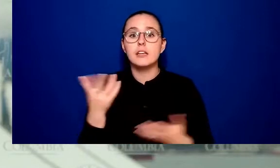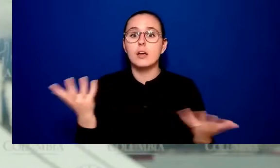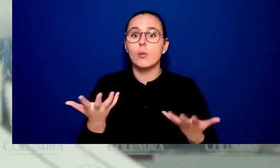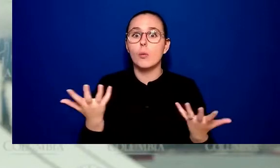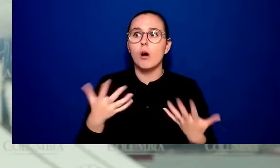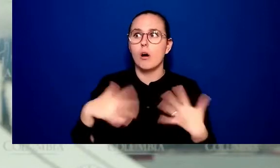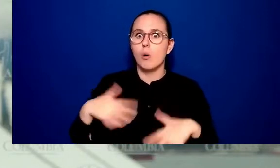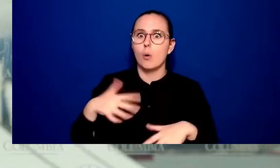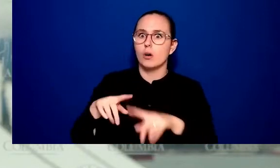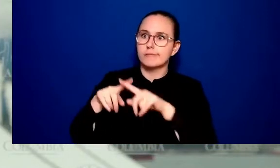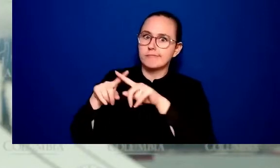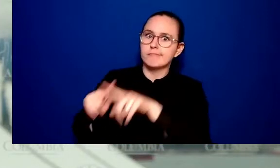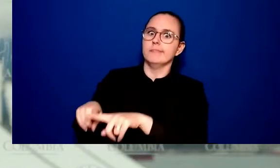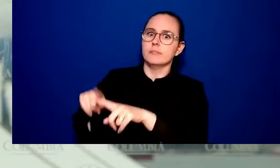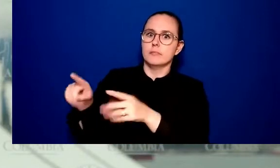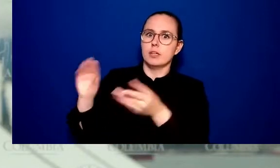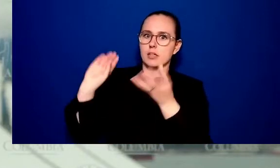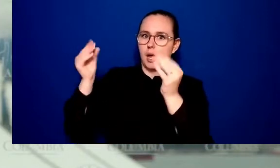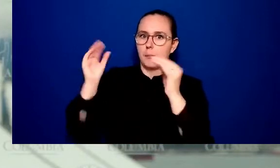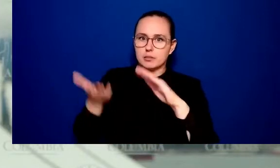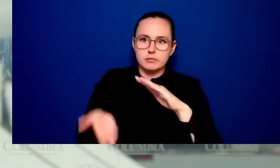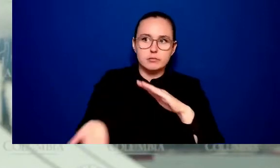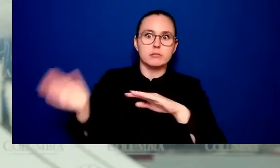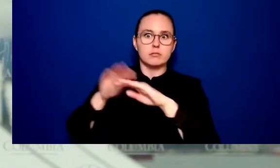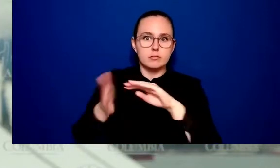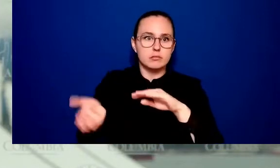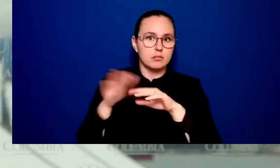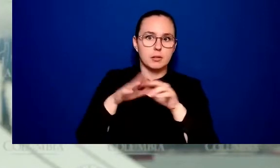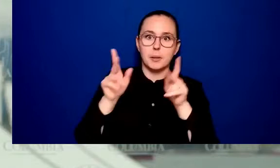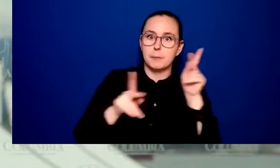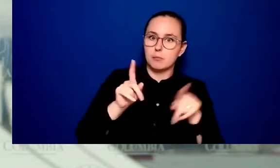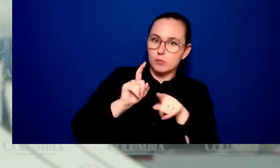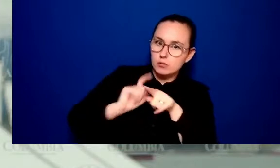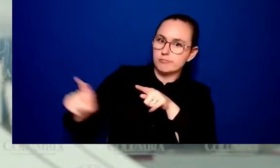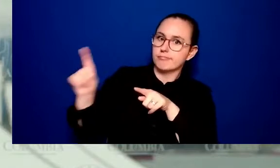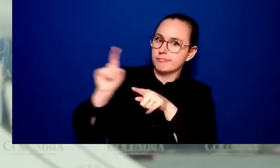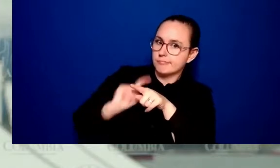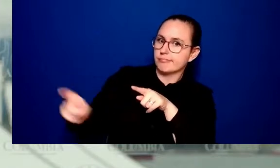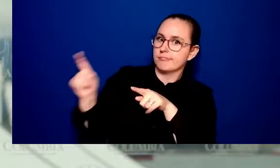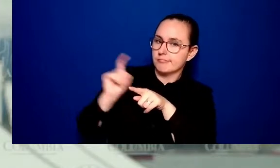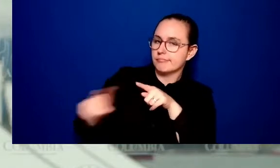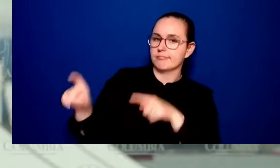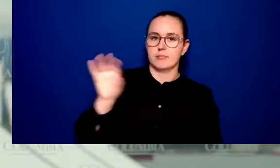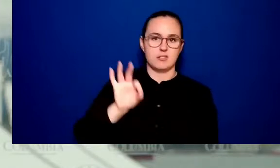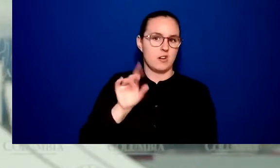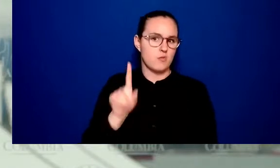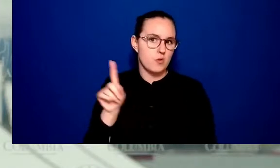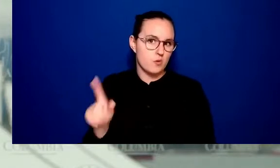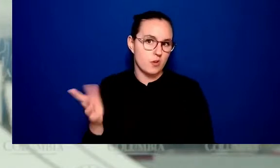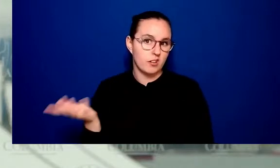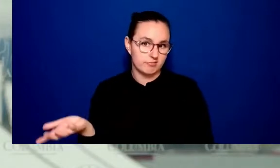ambulance calls and we saw in the pre pandemic period and through a good part of the